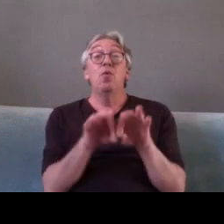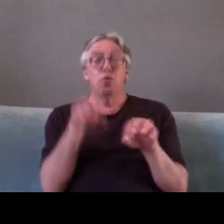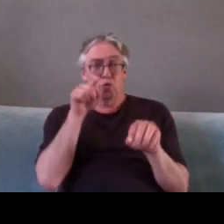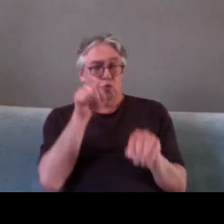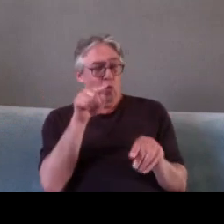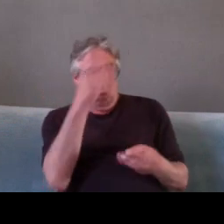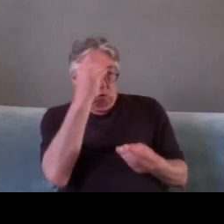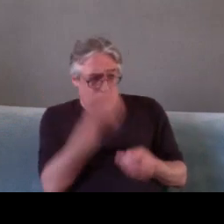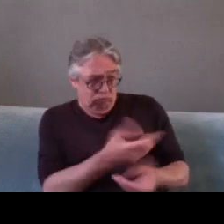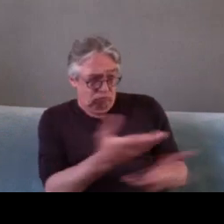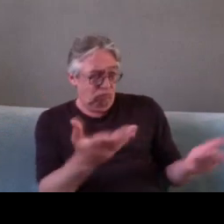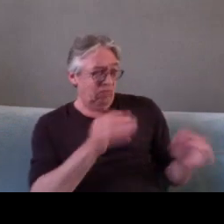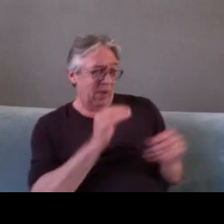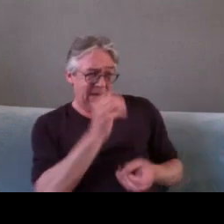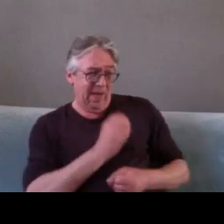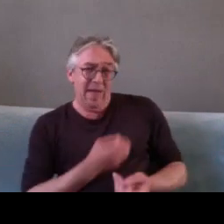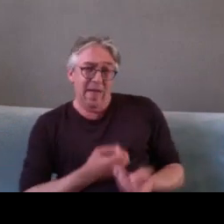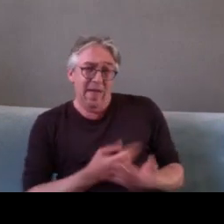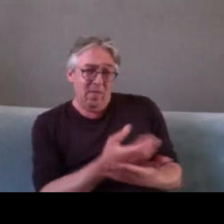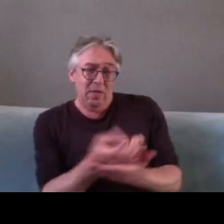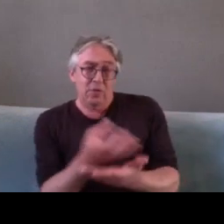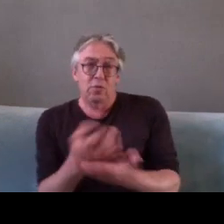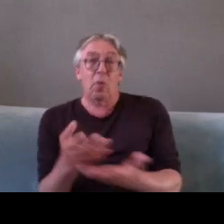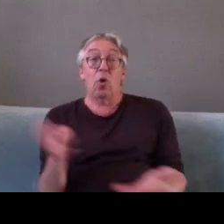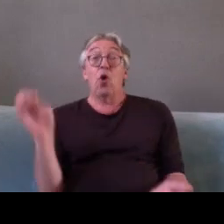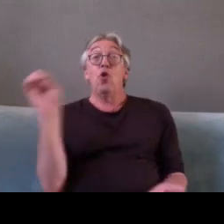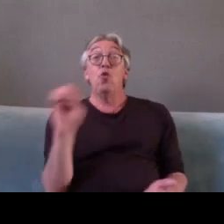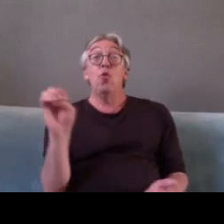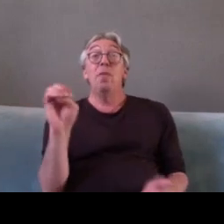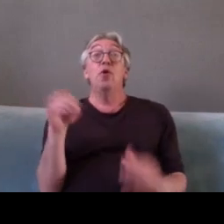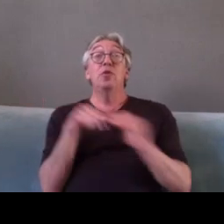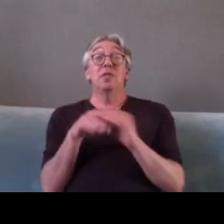because it is coming, it has to be applied in a few years.